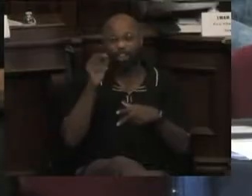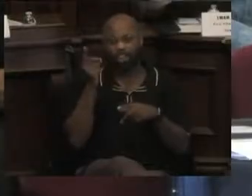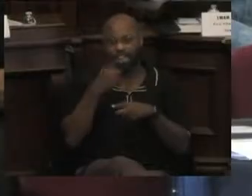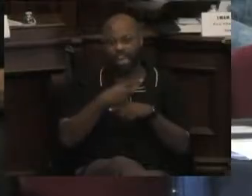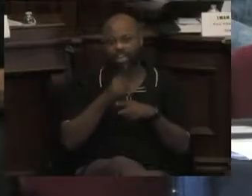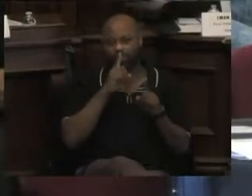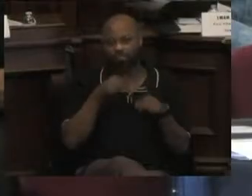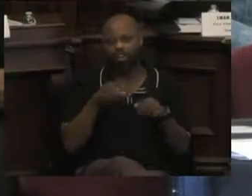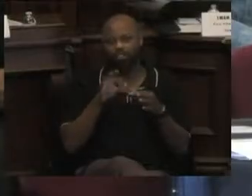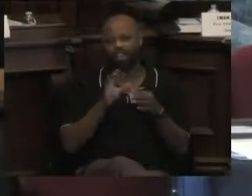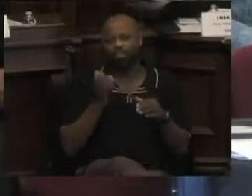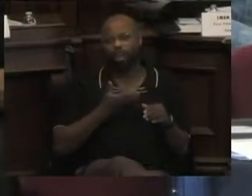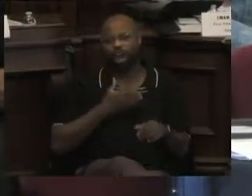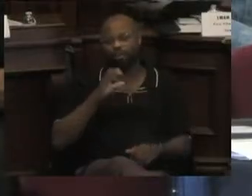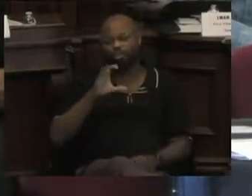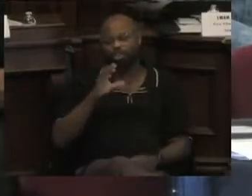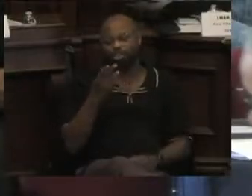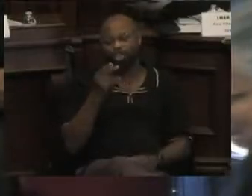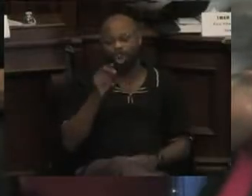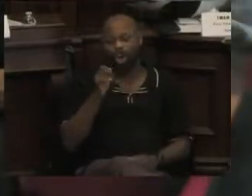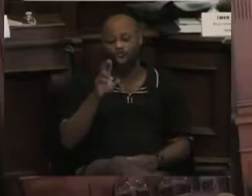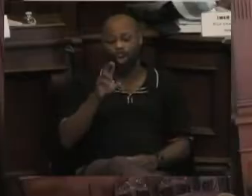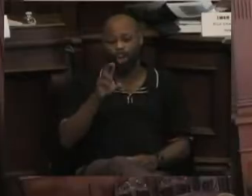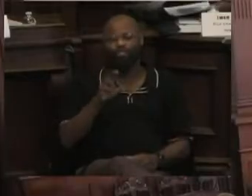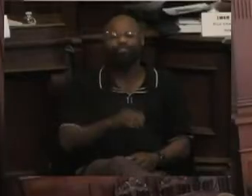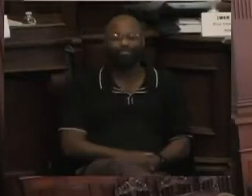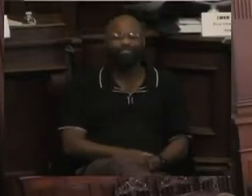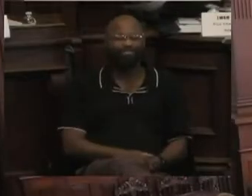and city Council, and they have